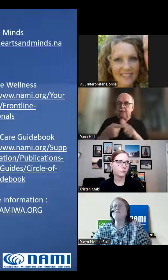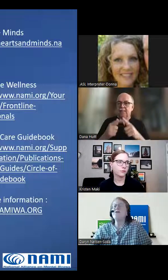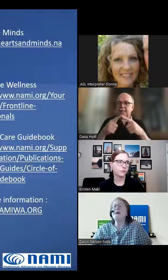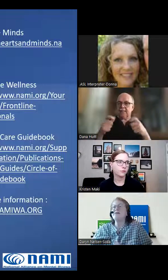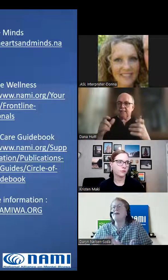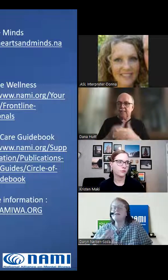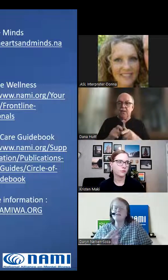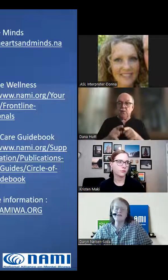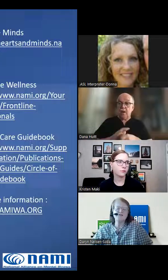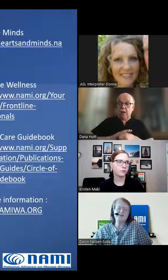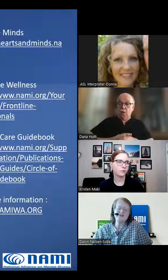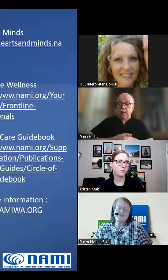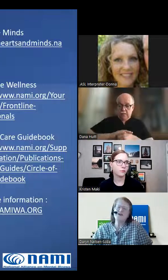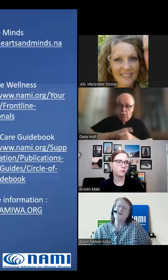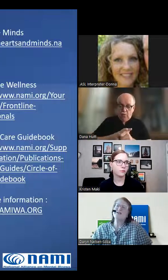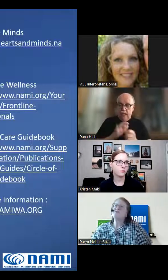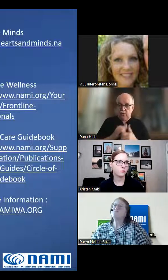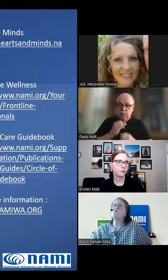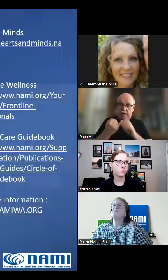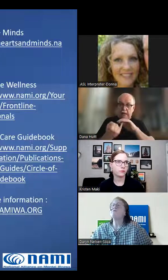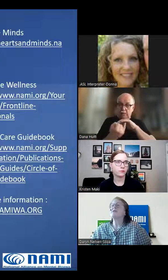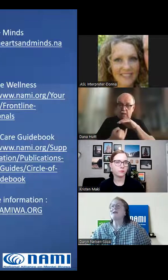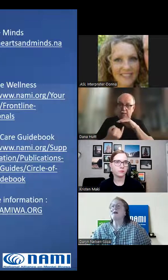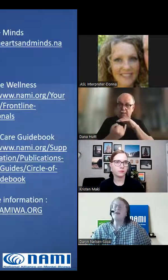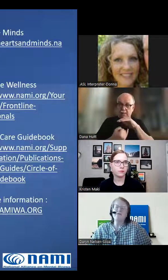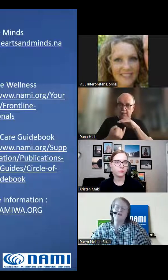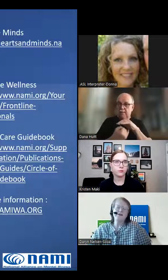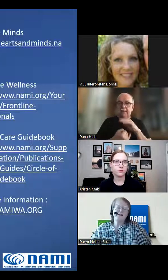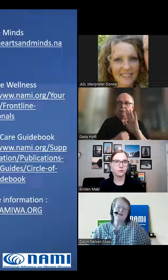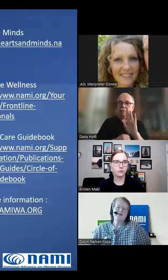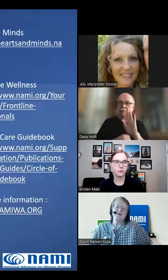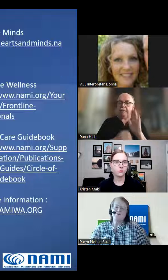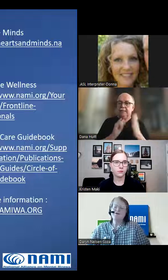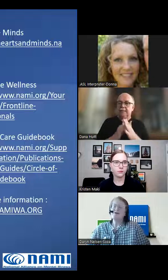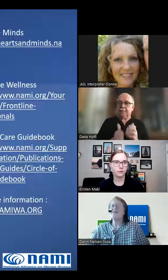family caregivers is through -- in Washington state is legislation